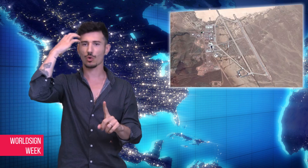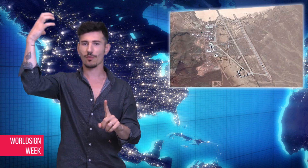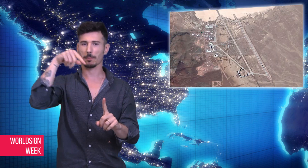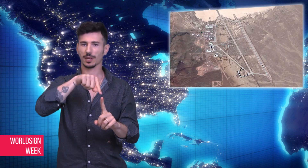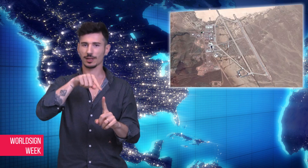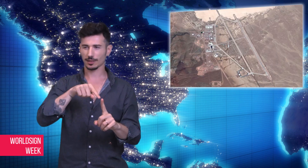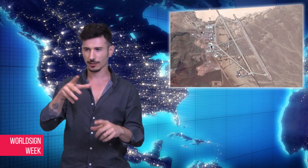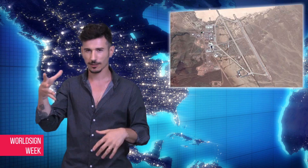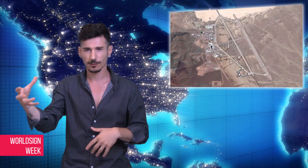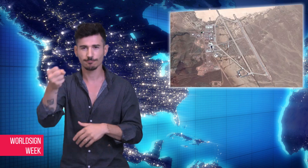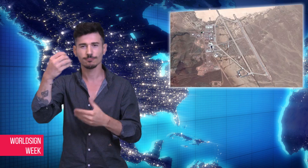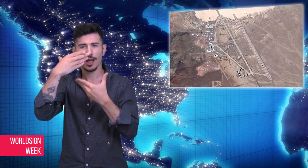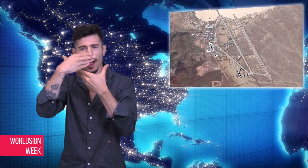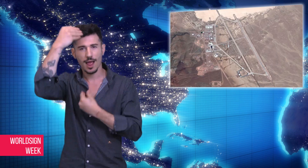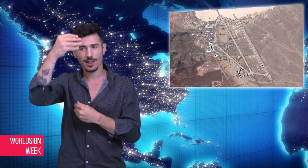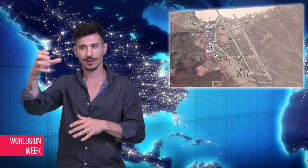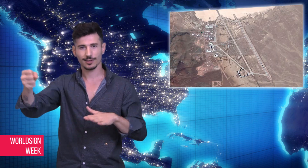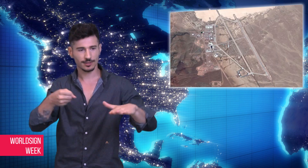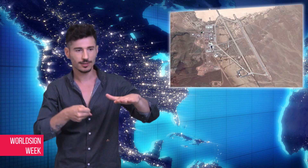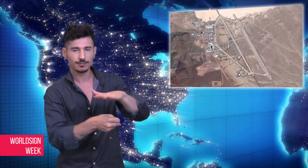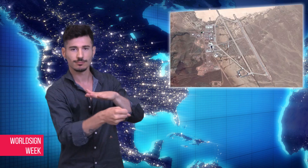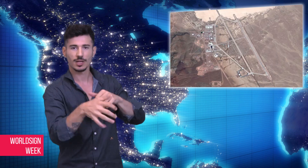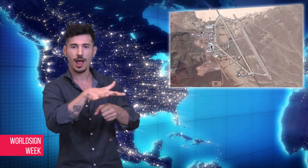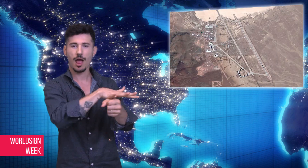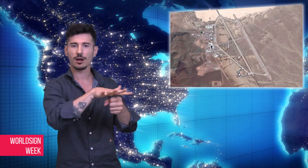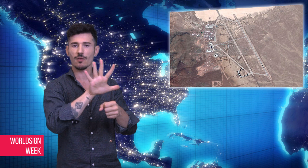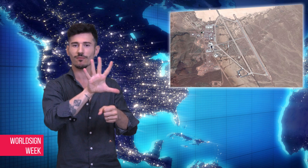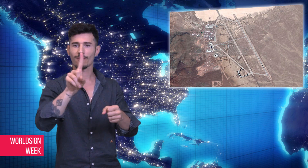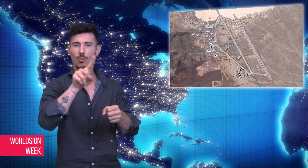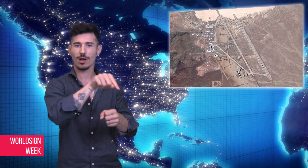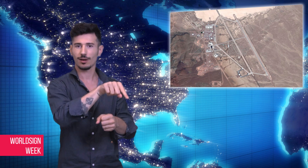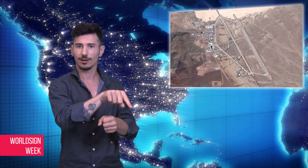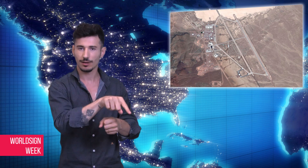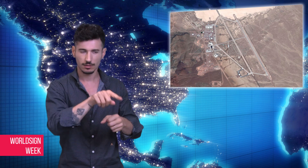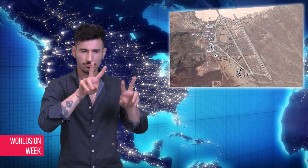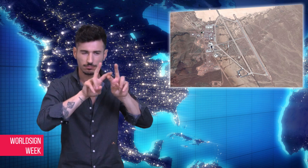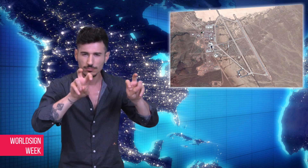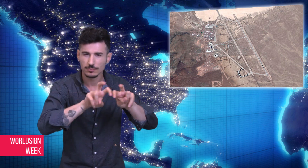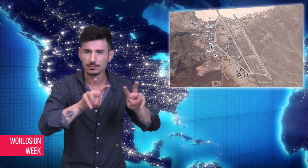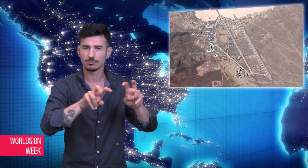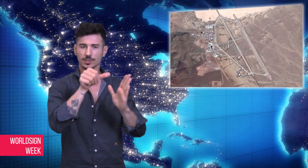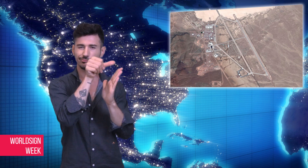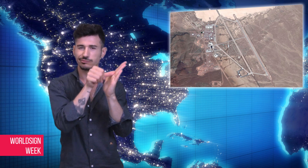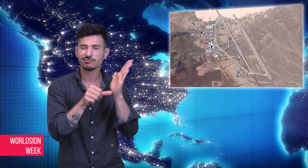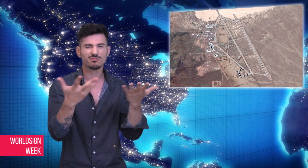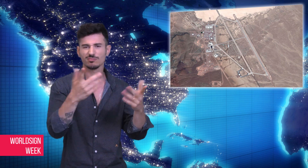and stories about the US government capturing aliens